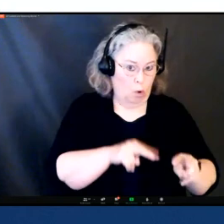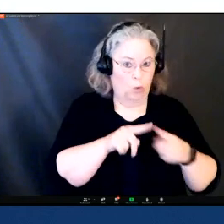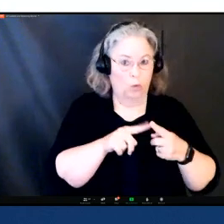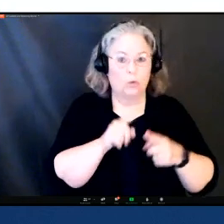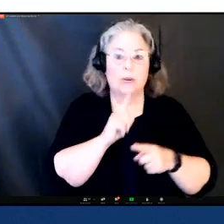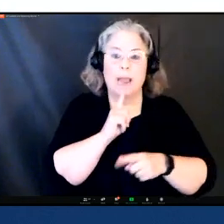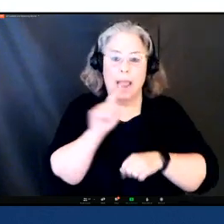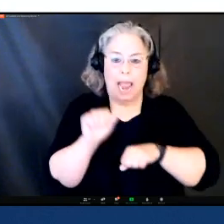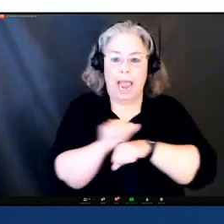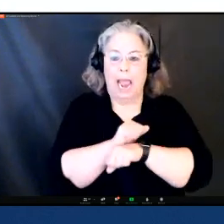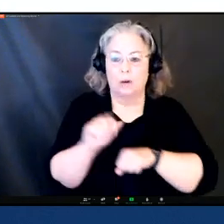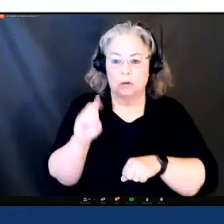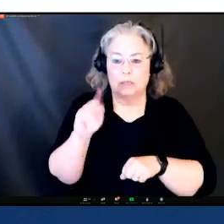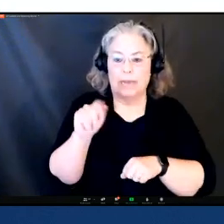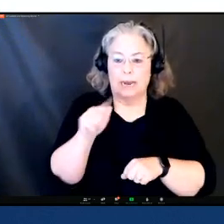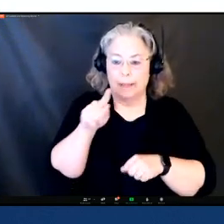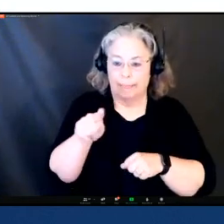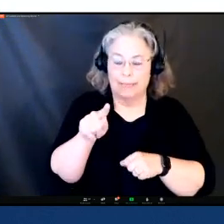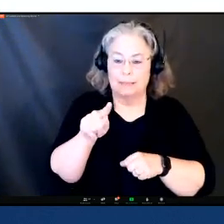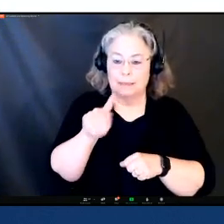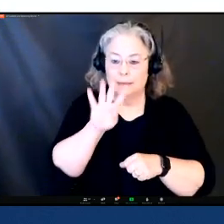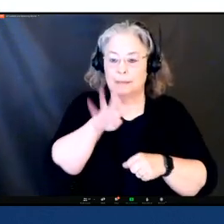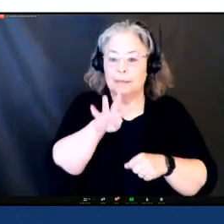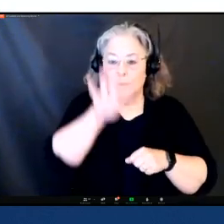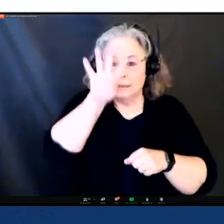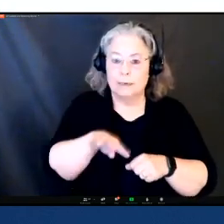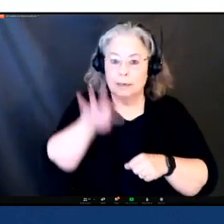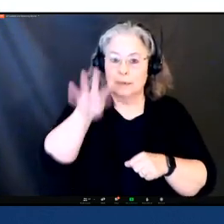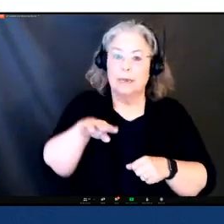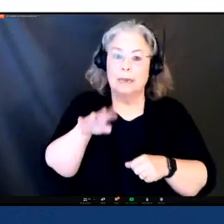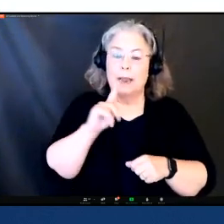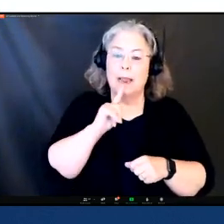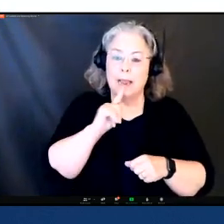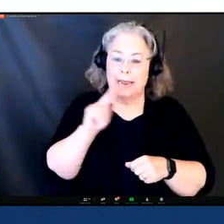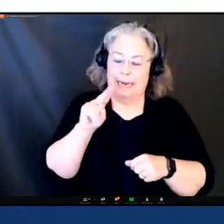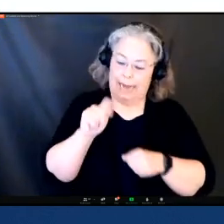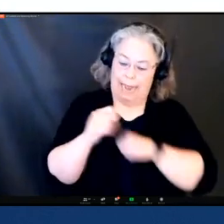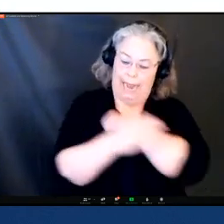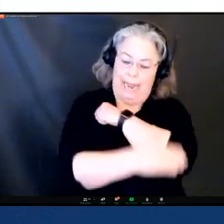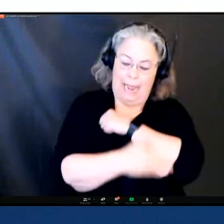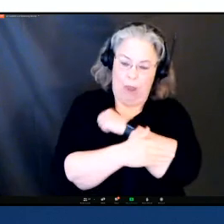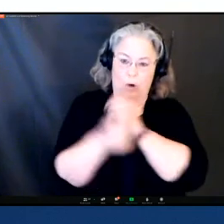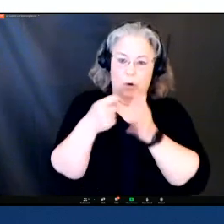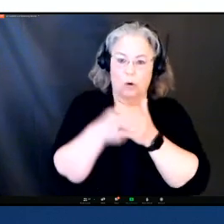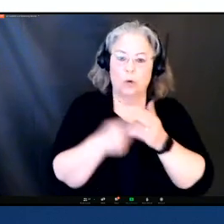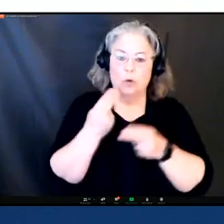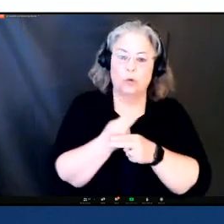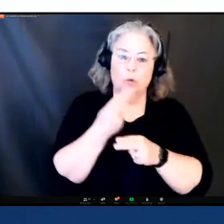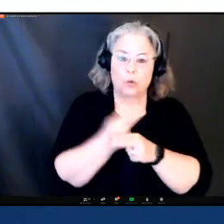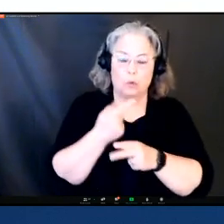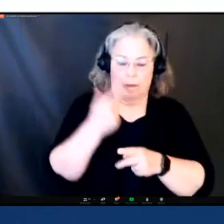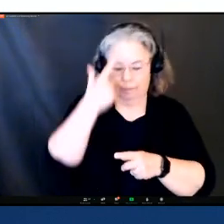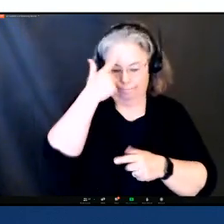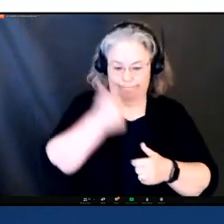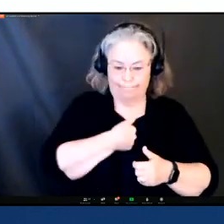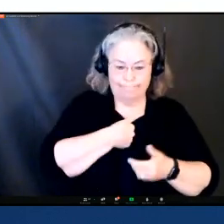this table compares the actual net counting cost or use of discretionary resources with actual discretionary revenue